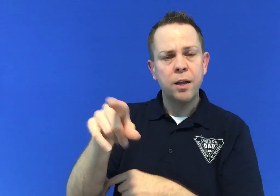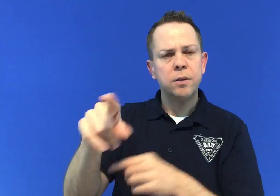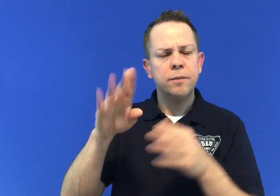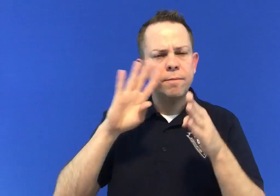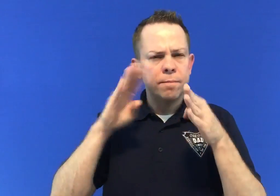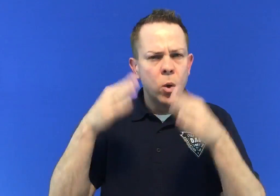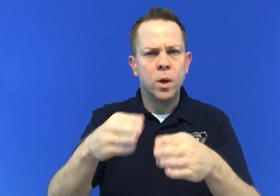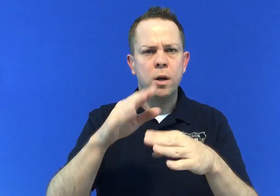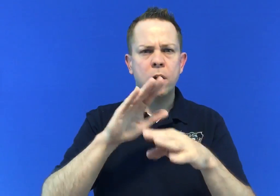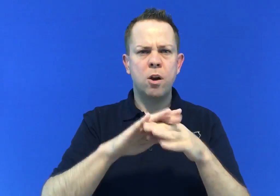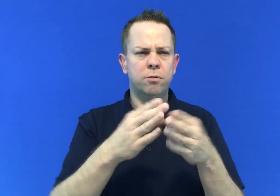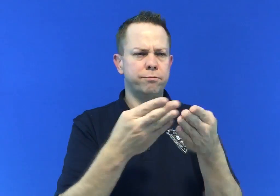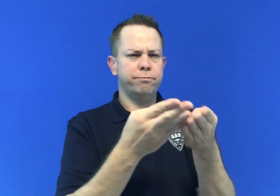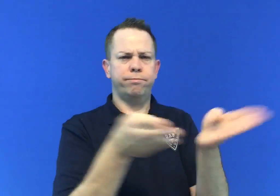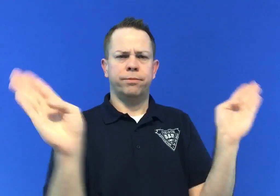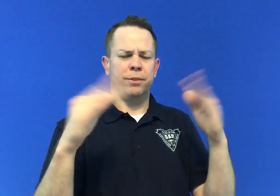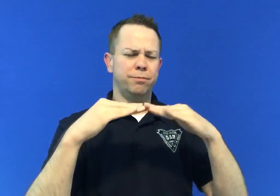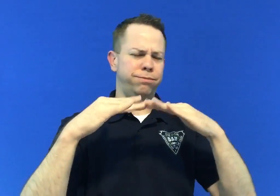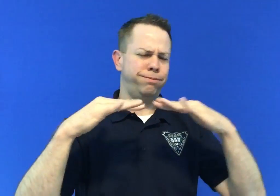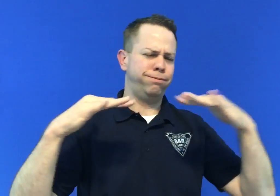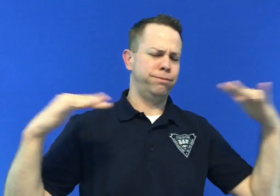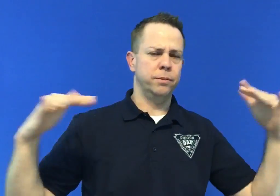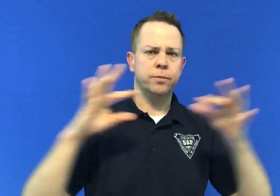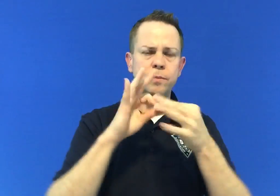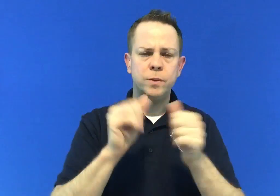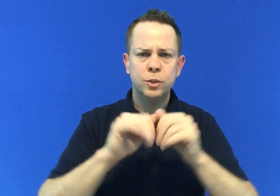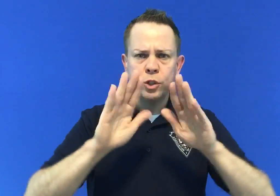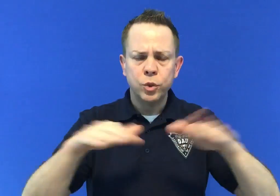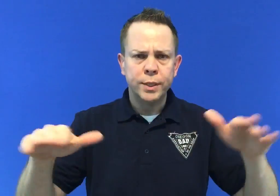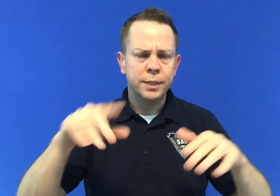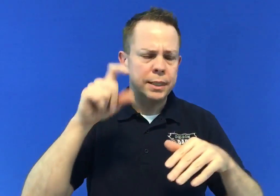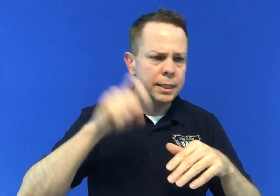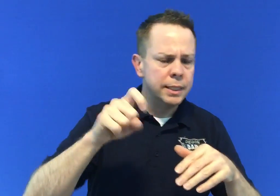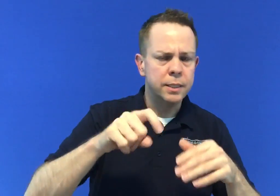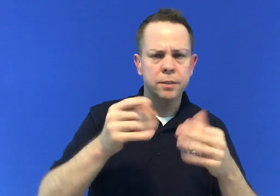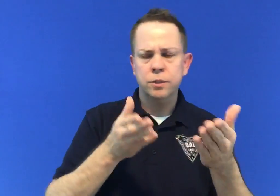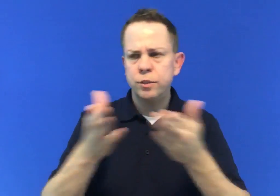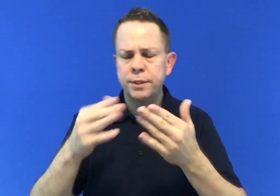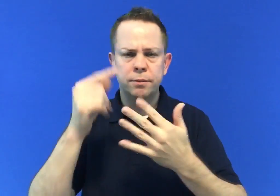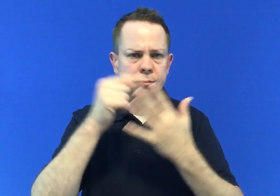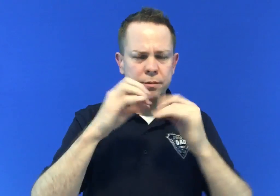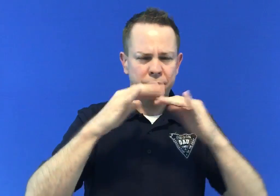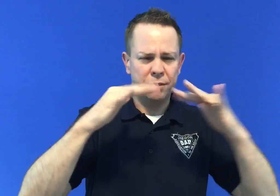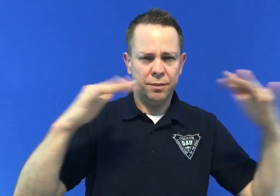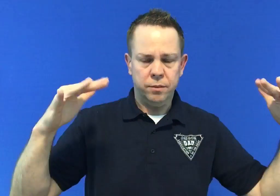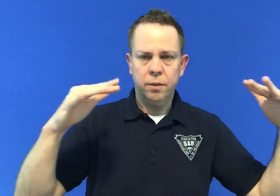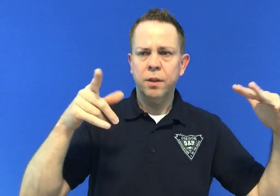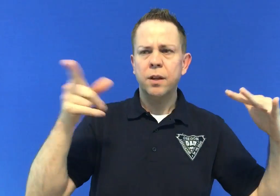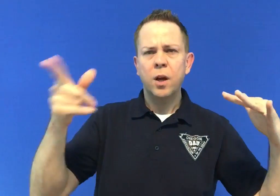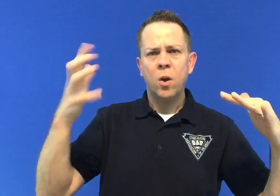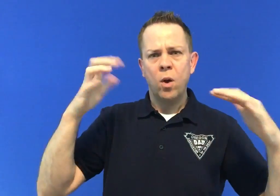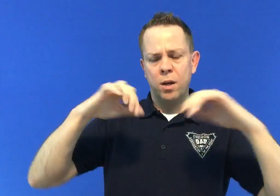that focuses on a variety of children's needs and services.